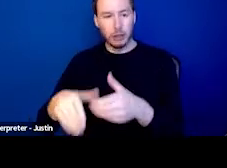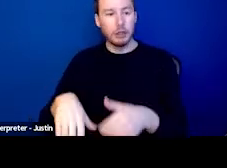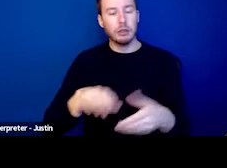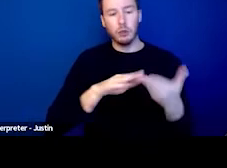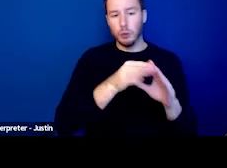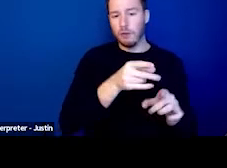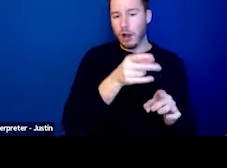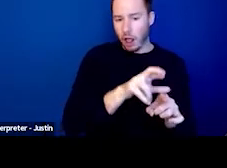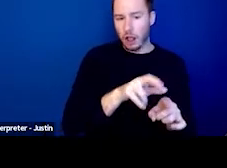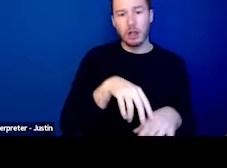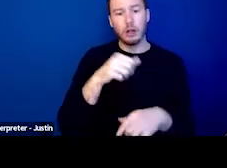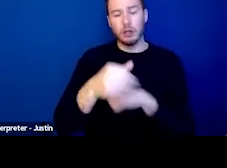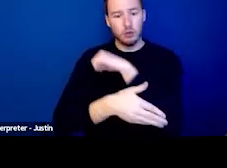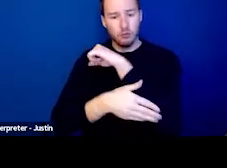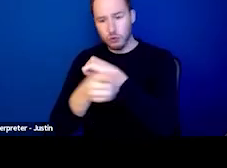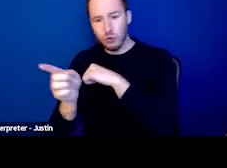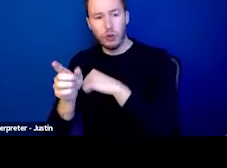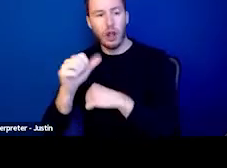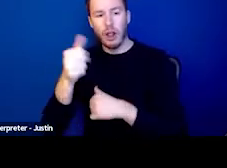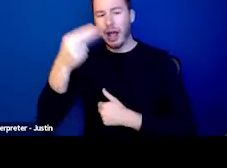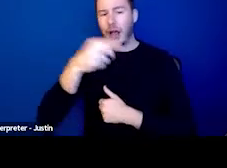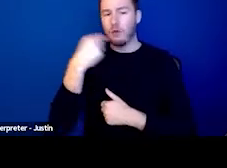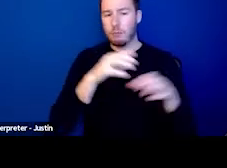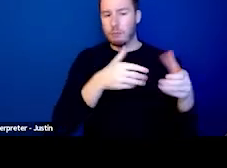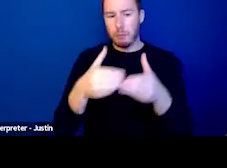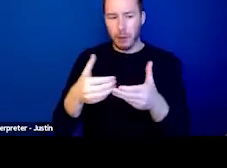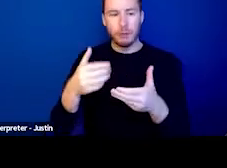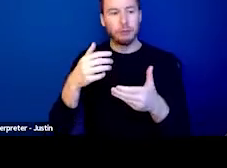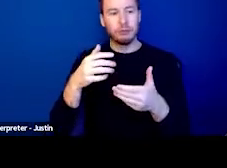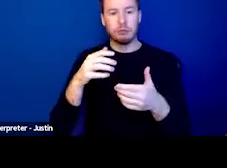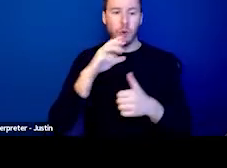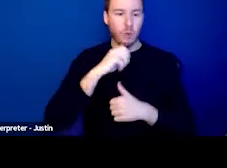and other high risk populations, older adults, youth, and neurodiverse individuals.